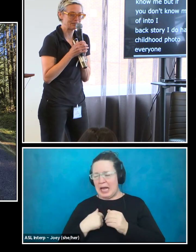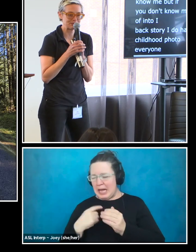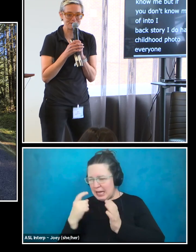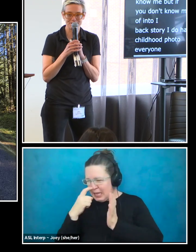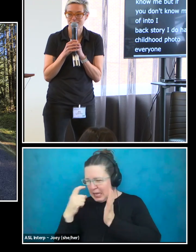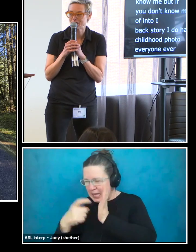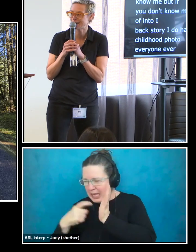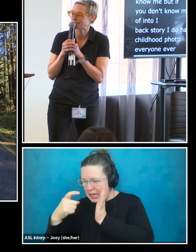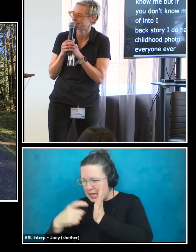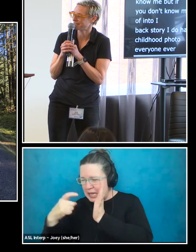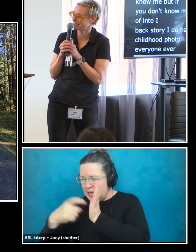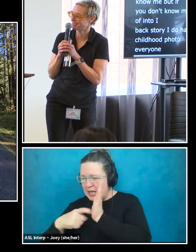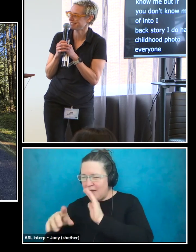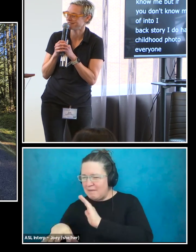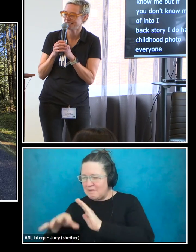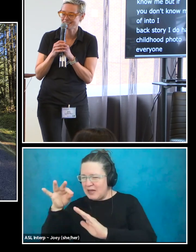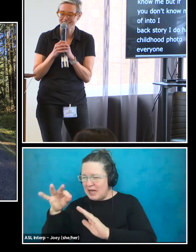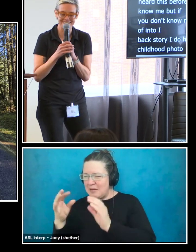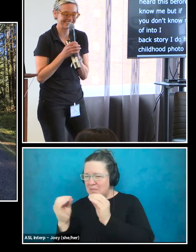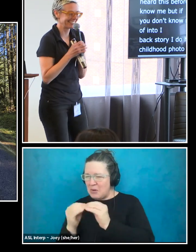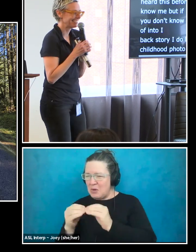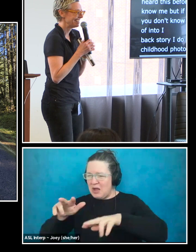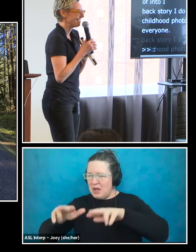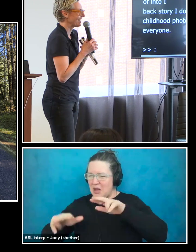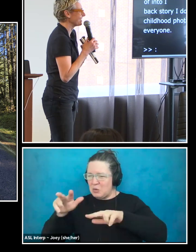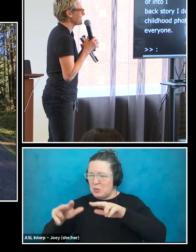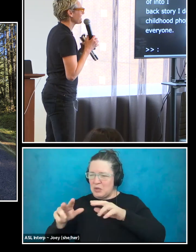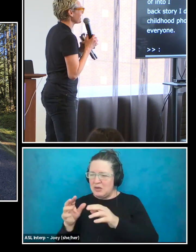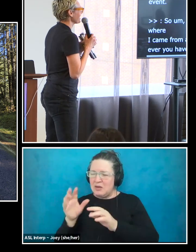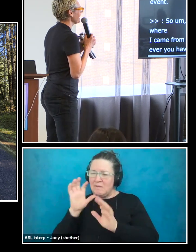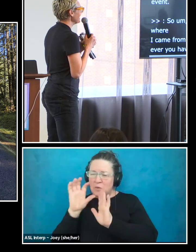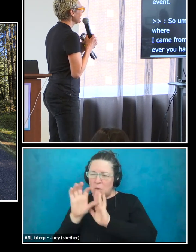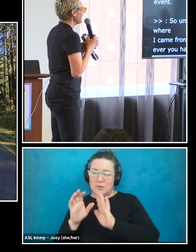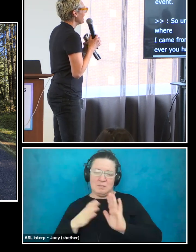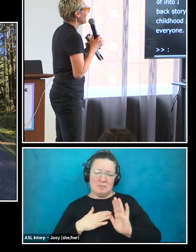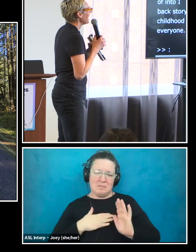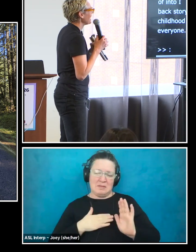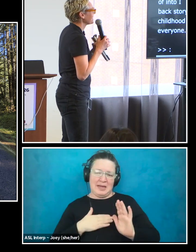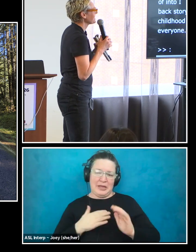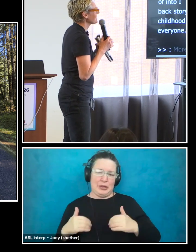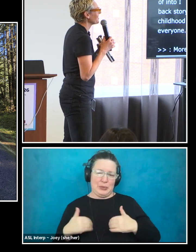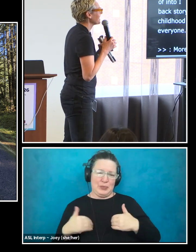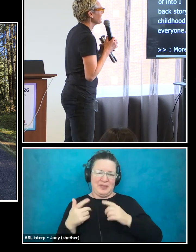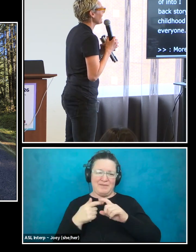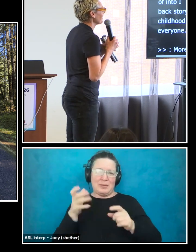albums for more awkward photos of my youth and found this this one. Uh, this is me. Um,